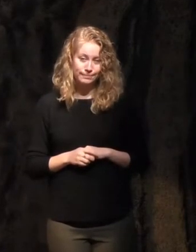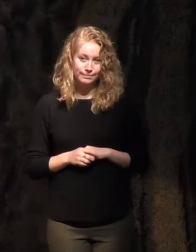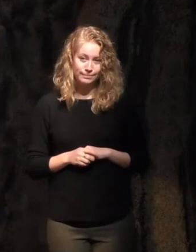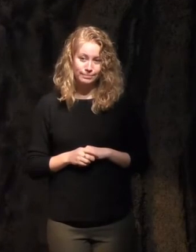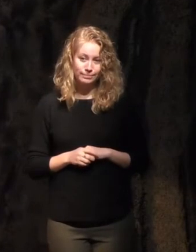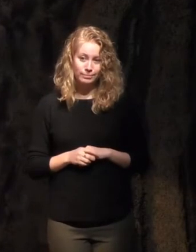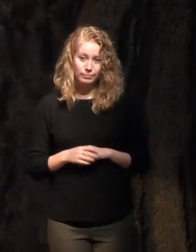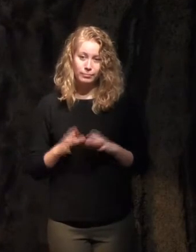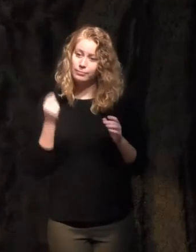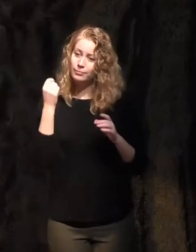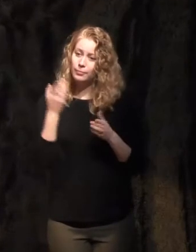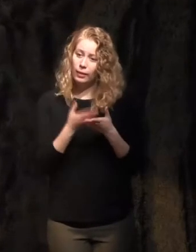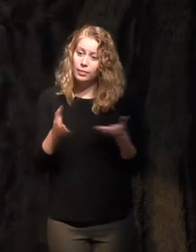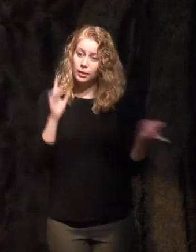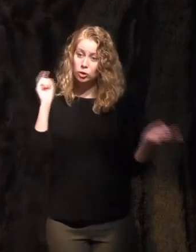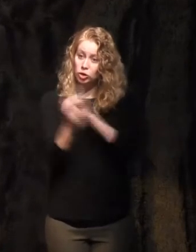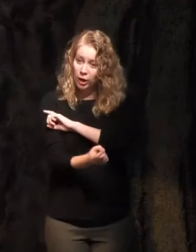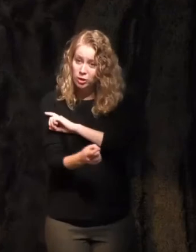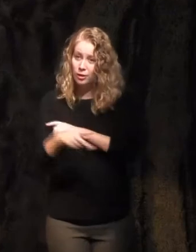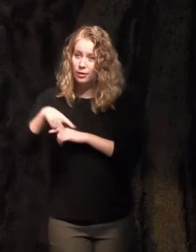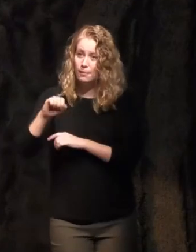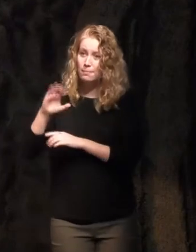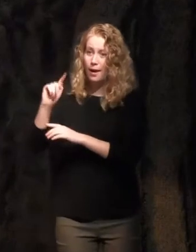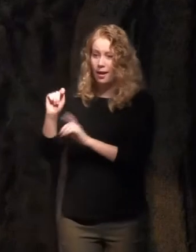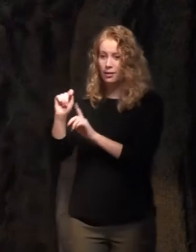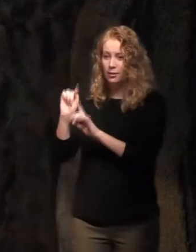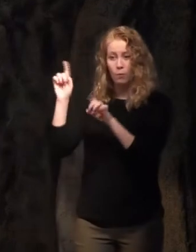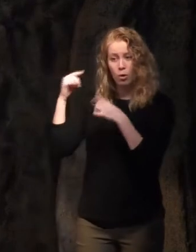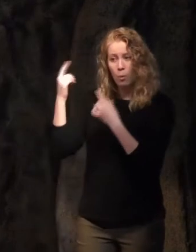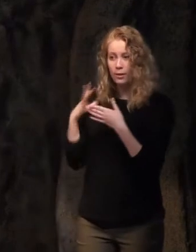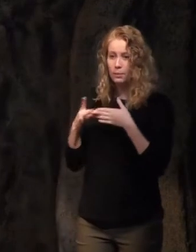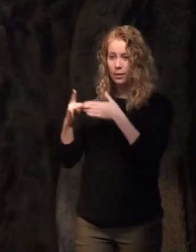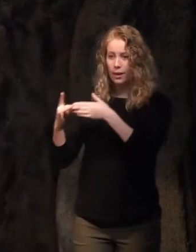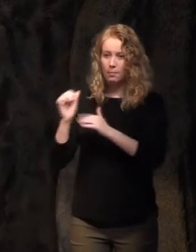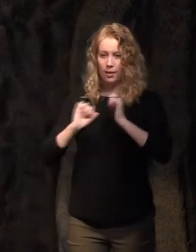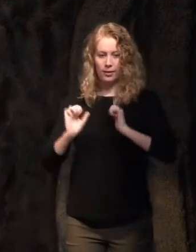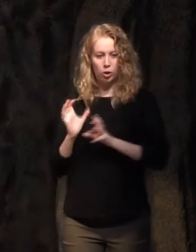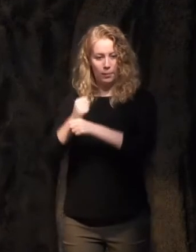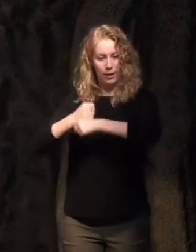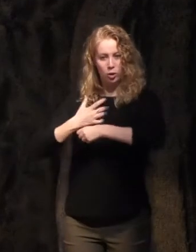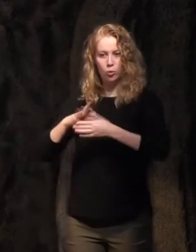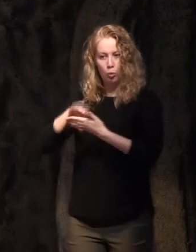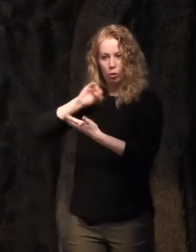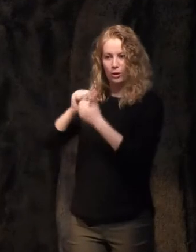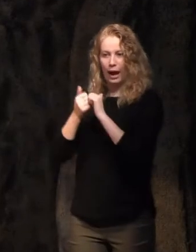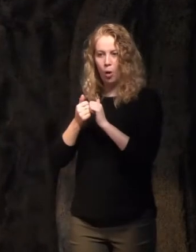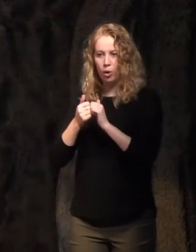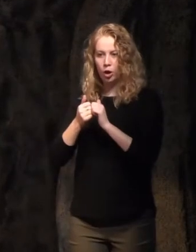And things are changing. PACT has now for a while been led by theater makers who learned our trade outside of those older